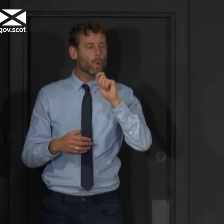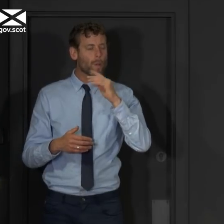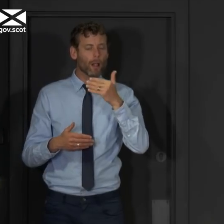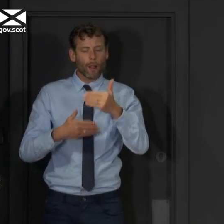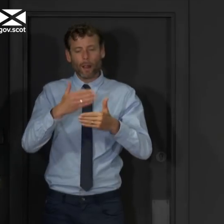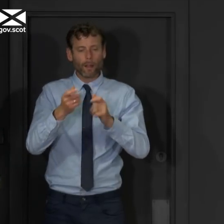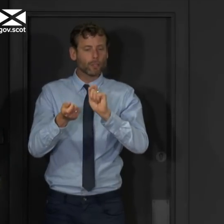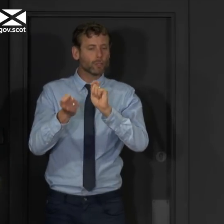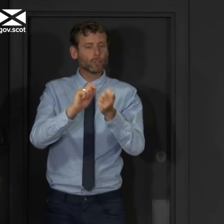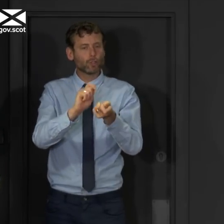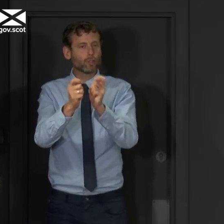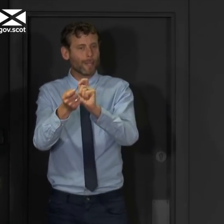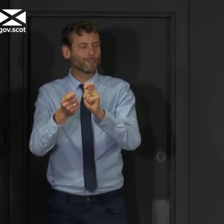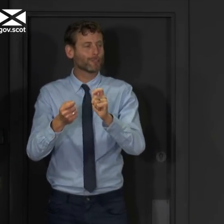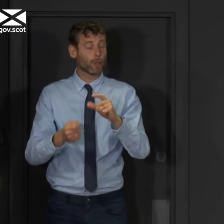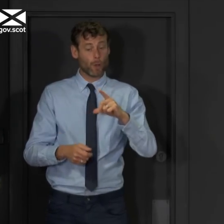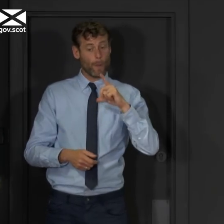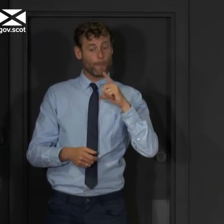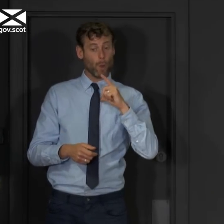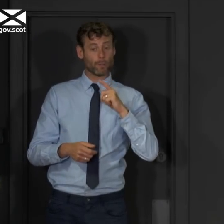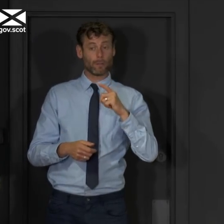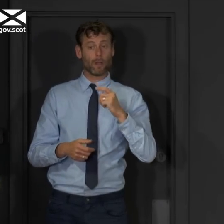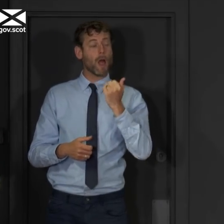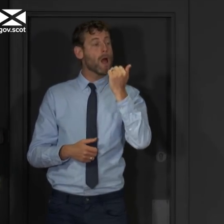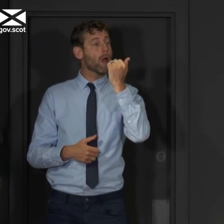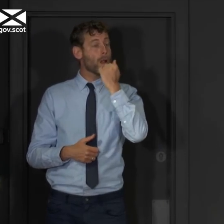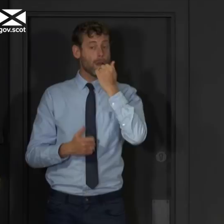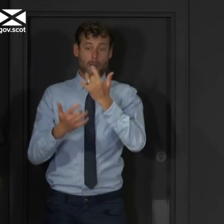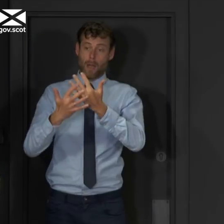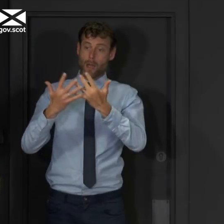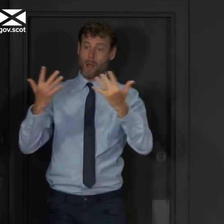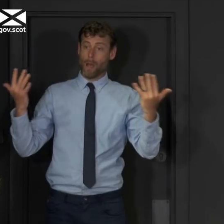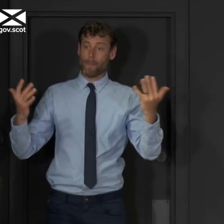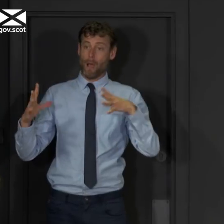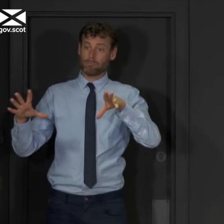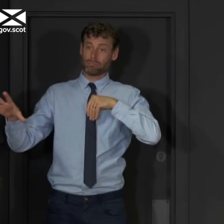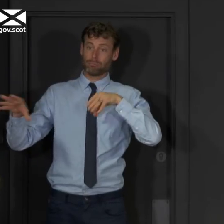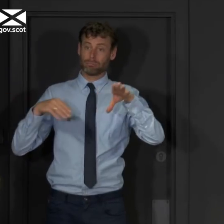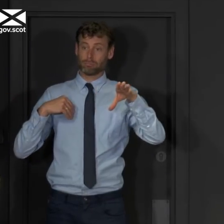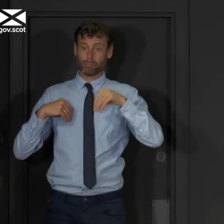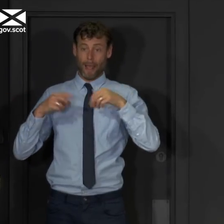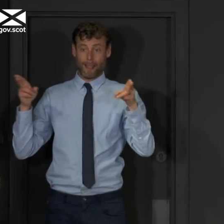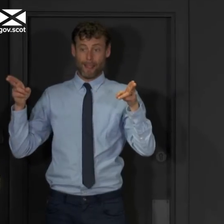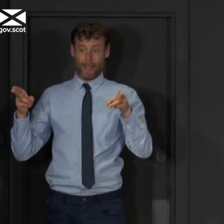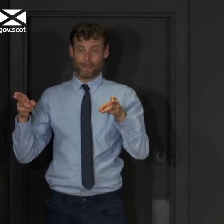continue to be the case, the prevalence of the virus reduces, we hope there will be fewer people coming forward for testing because they have symptoms, because we hope there